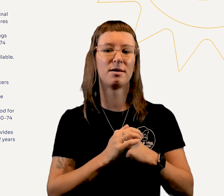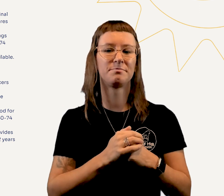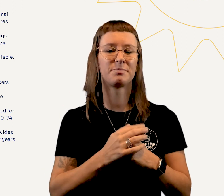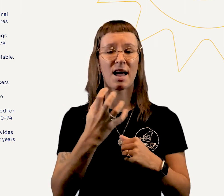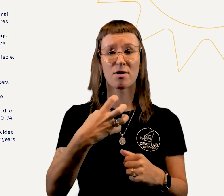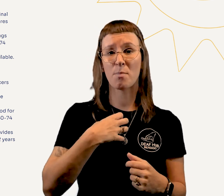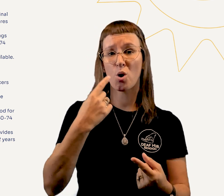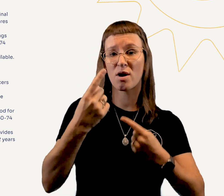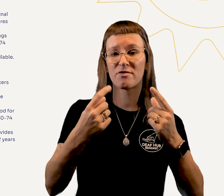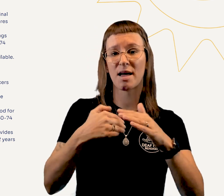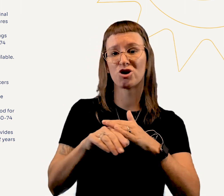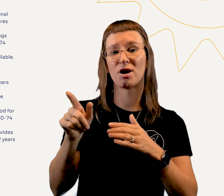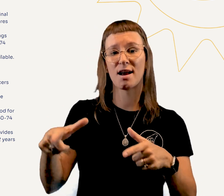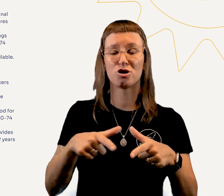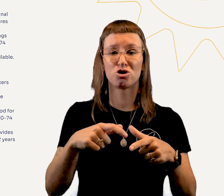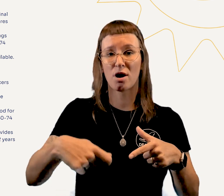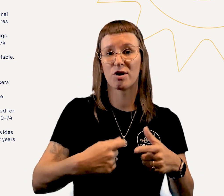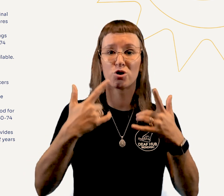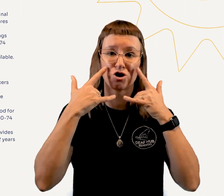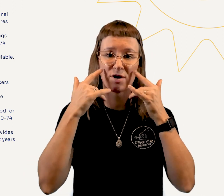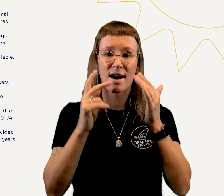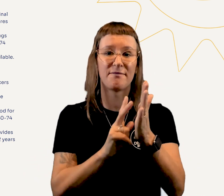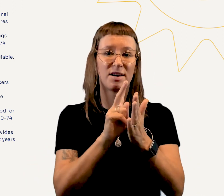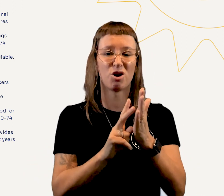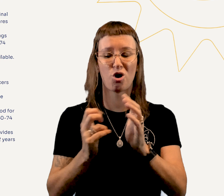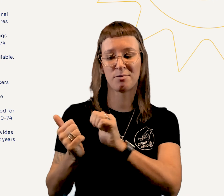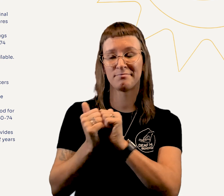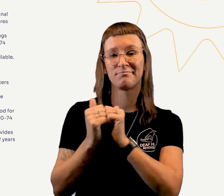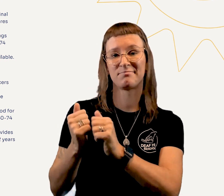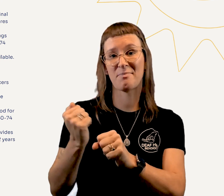this in our cervical screening video which is also in partnership with the Deaf Hub Bendigo.